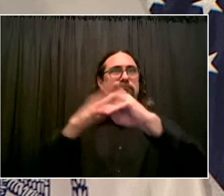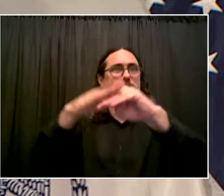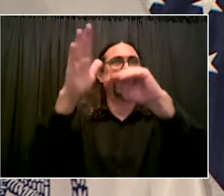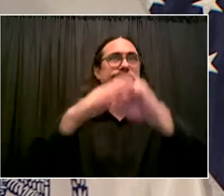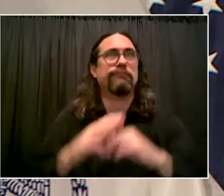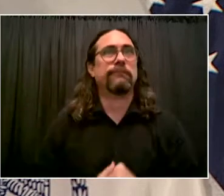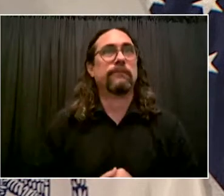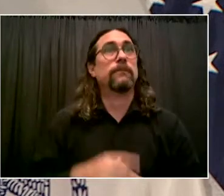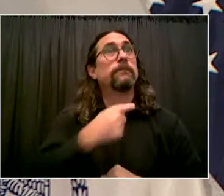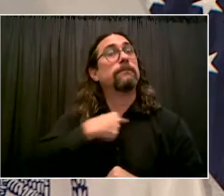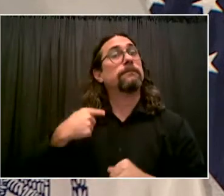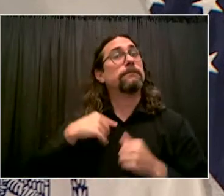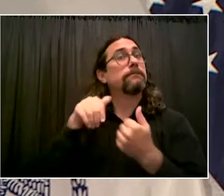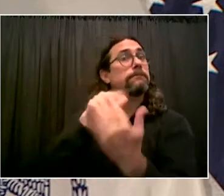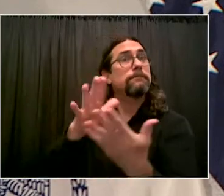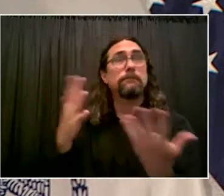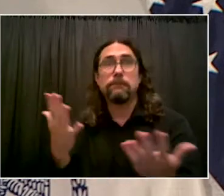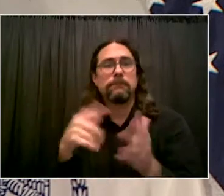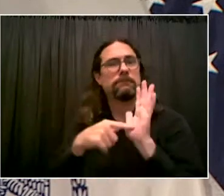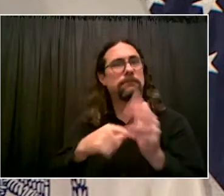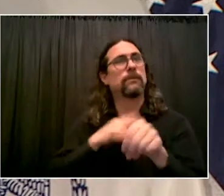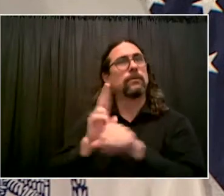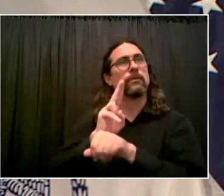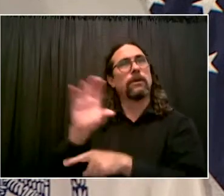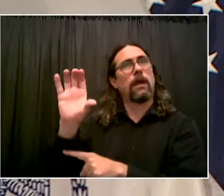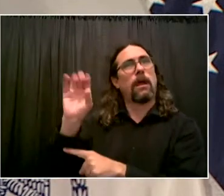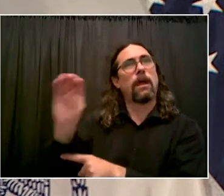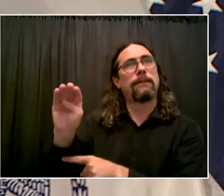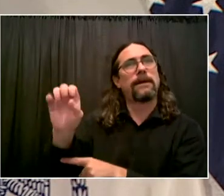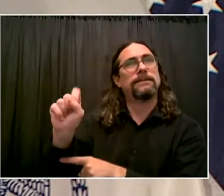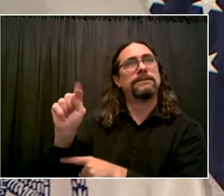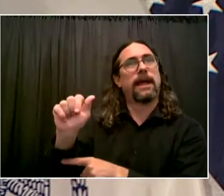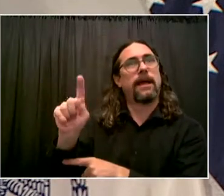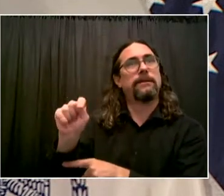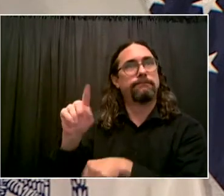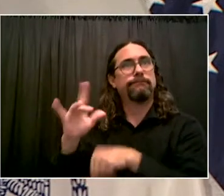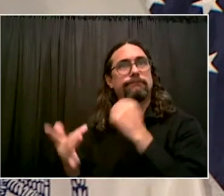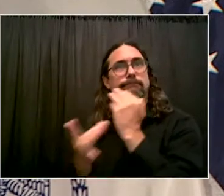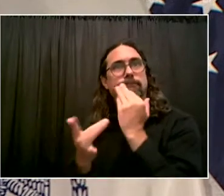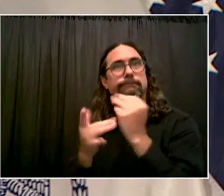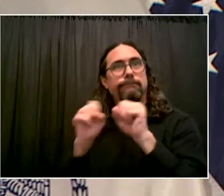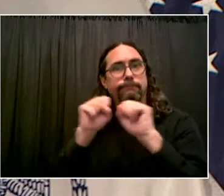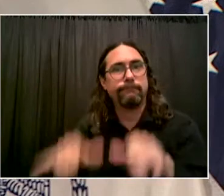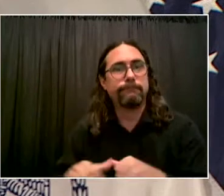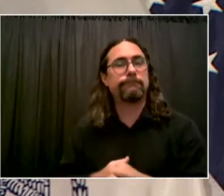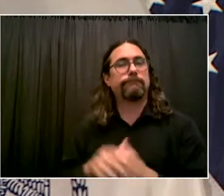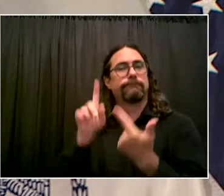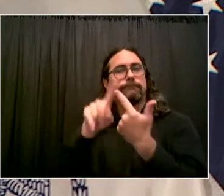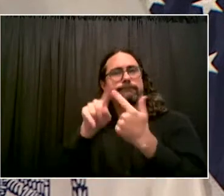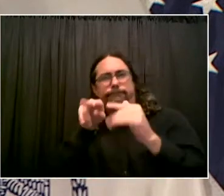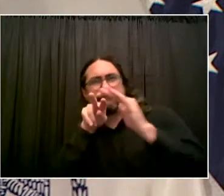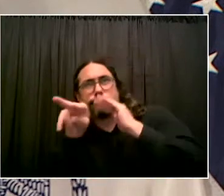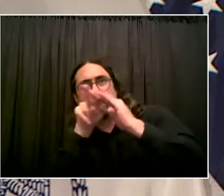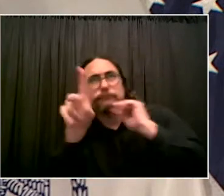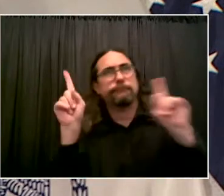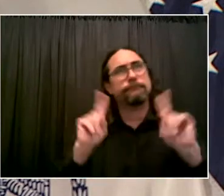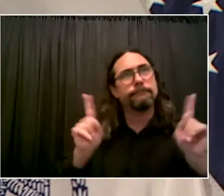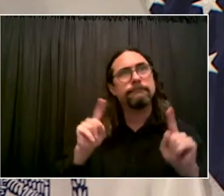BRONX AND THE WAY TO ADDRESS THAT IS TO SEE HOW THINGS TURN AROUND TIME AND TIME AAGIN.